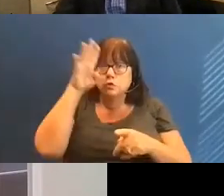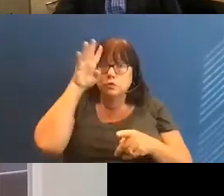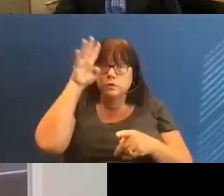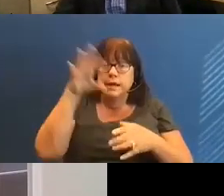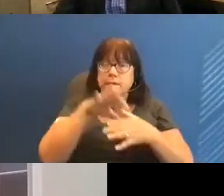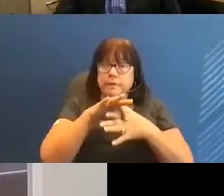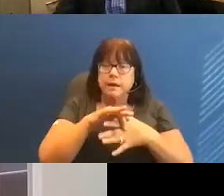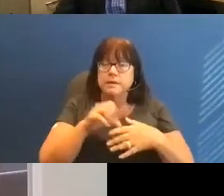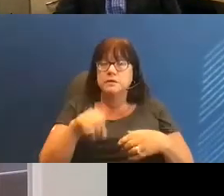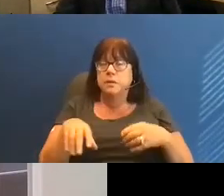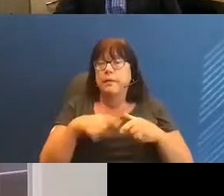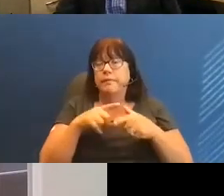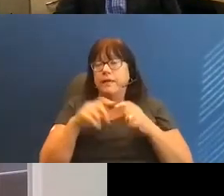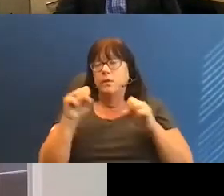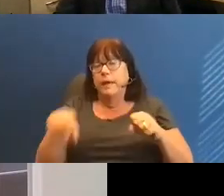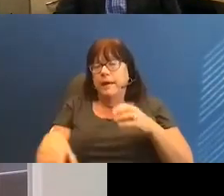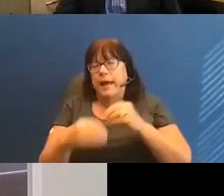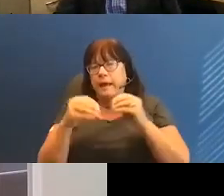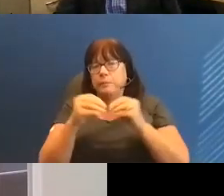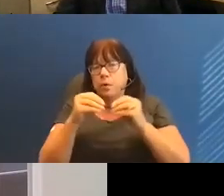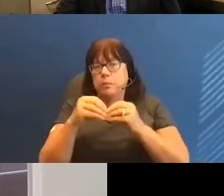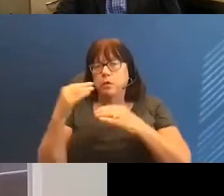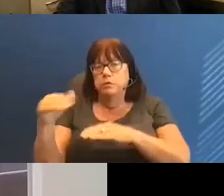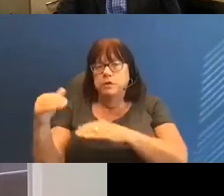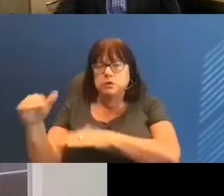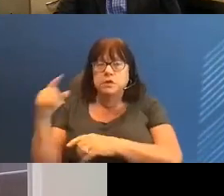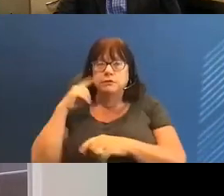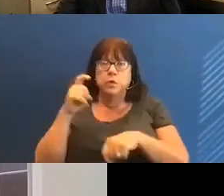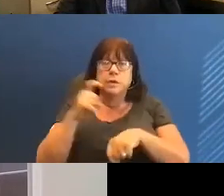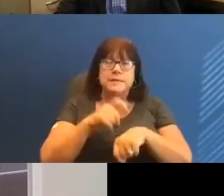restrictive as you go down, but again for times think. I will go through to the next slide here